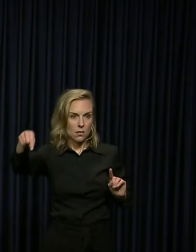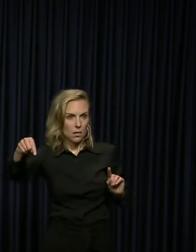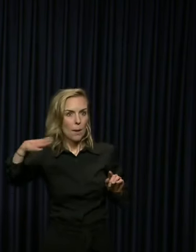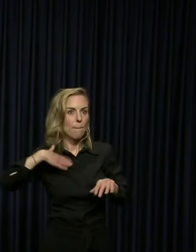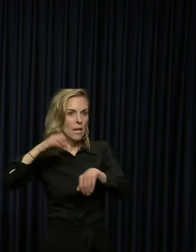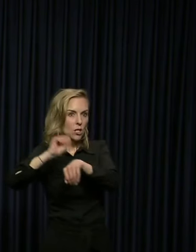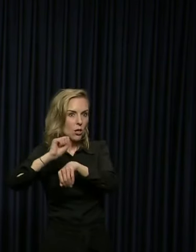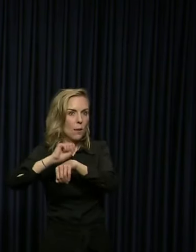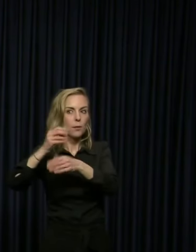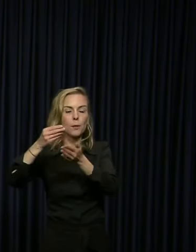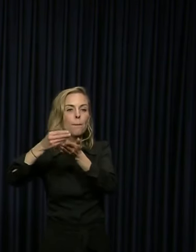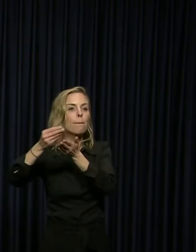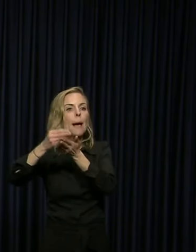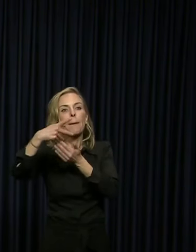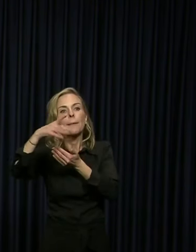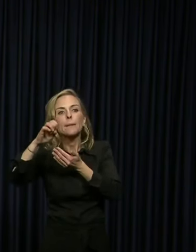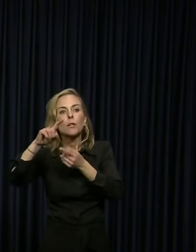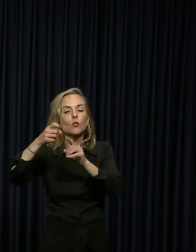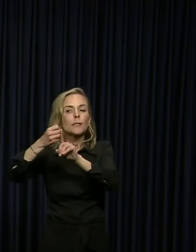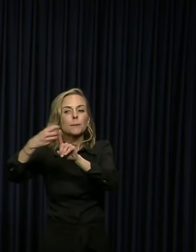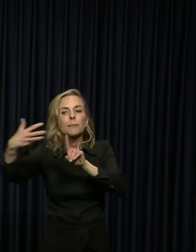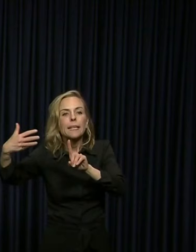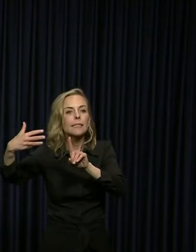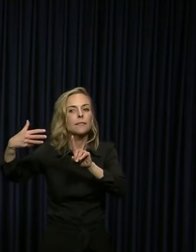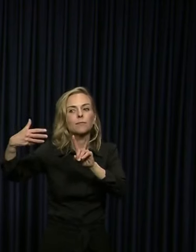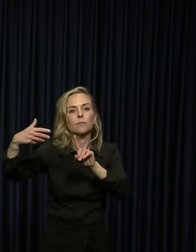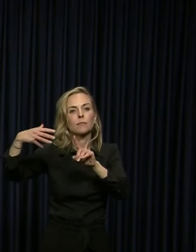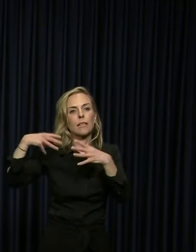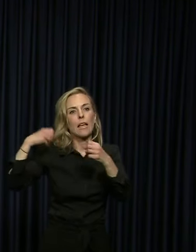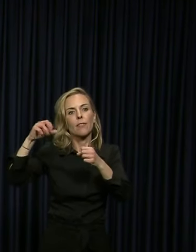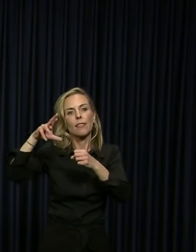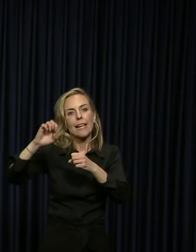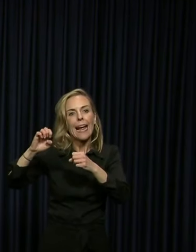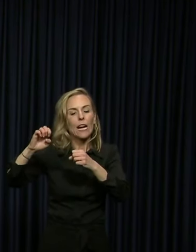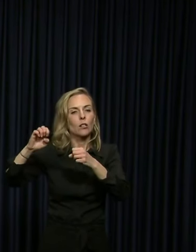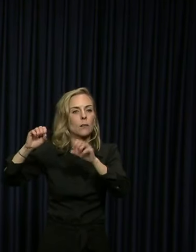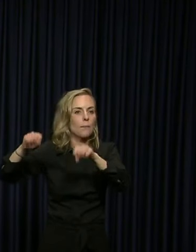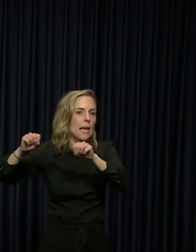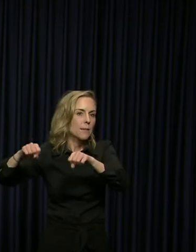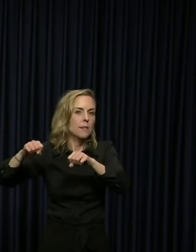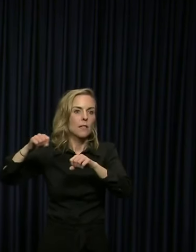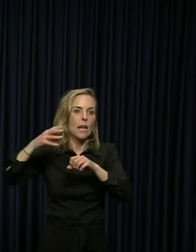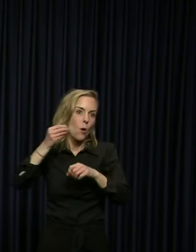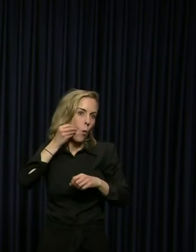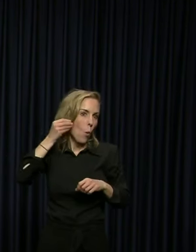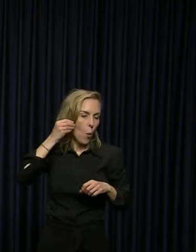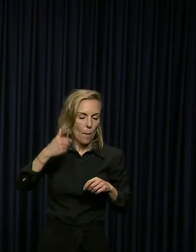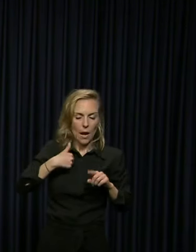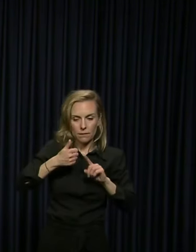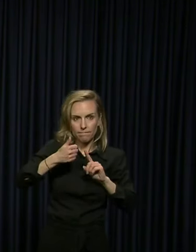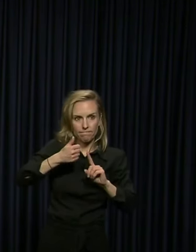DON'T COMPUTING RESOURCES I THINK WE ARE GETTING A SHIPMENT OF GLOVES AND HAVE GOTTEN SOME OTHER THINGS. WE HAVE A LEXINGTON COMPANY